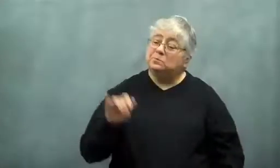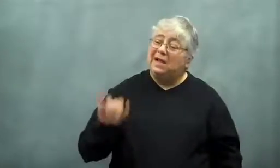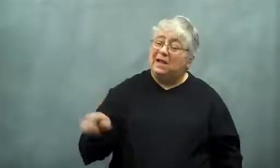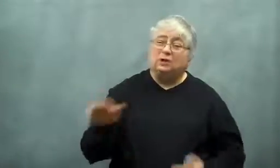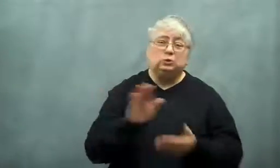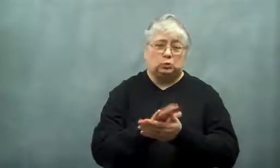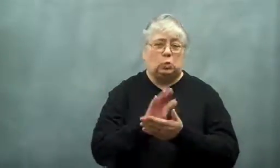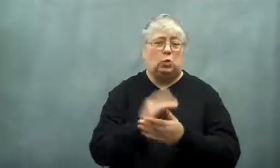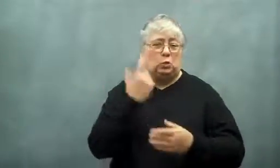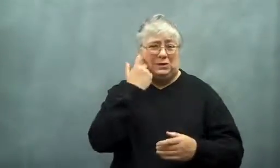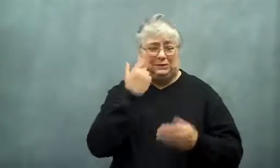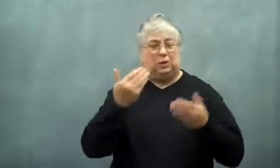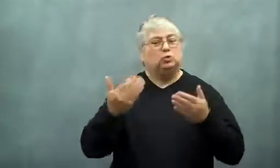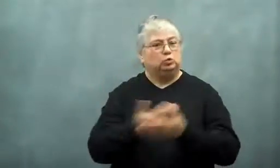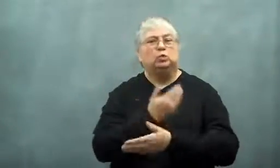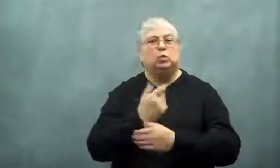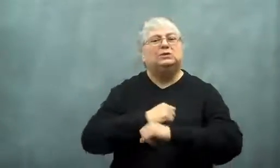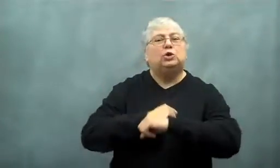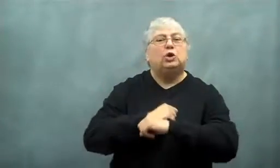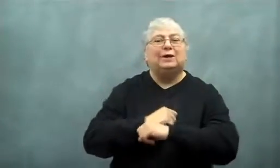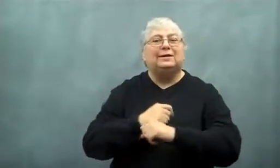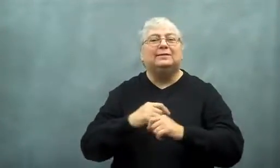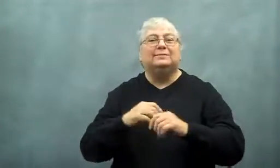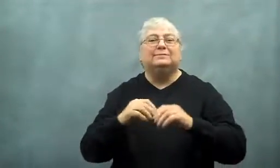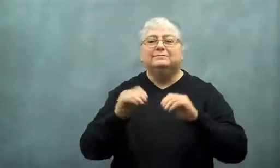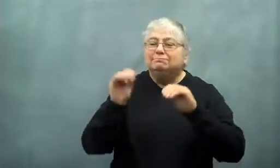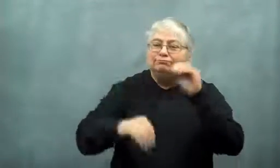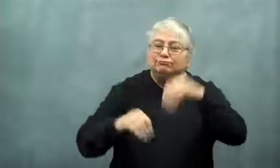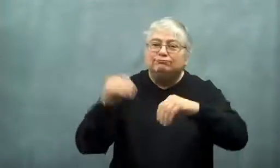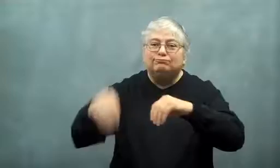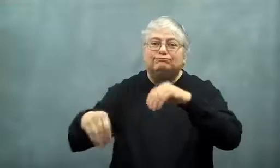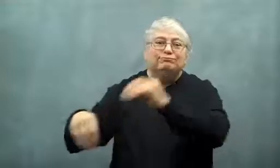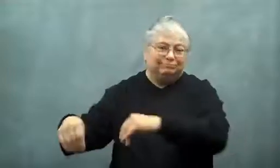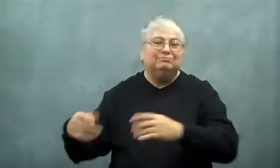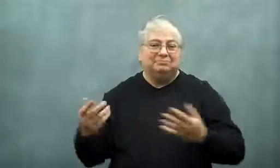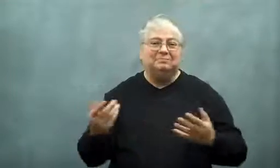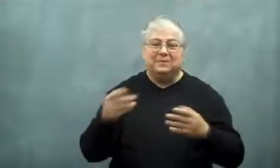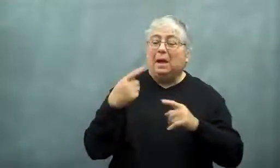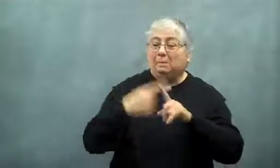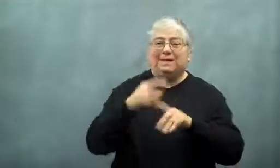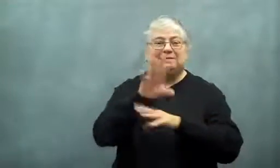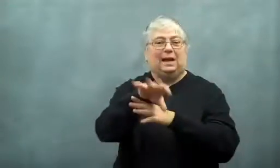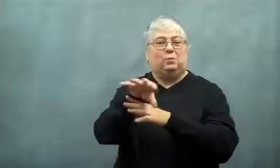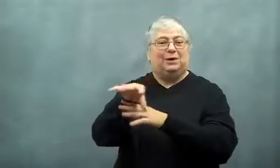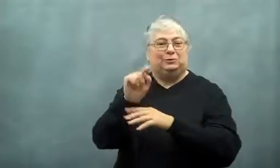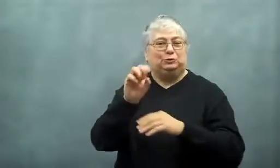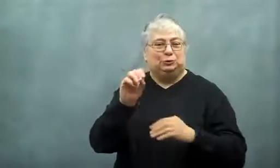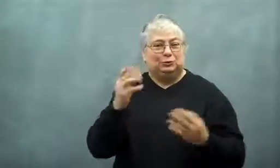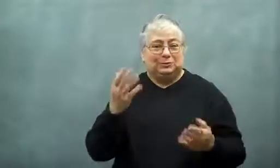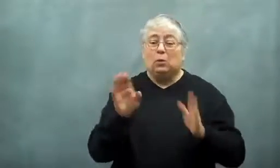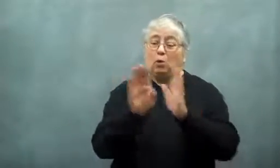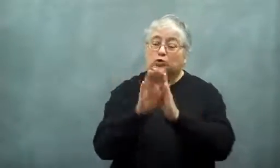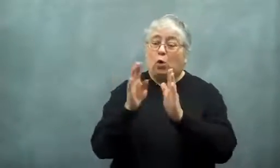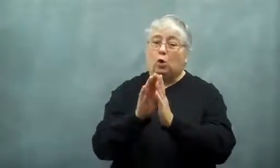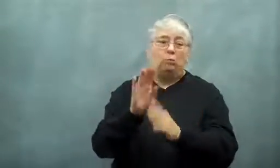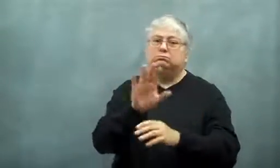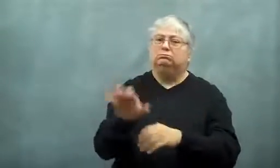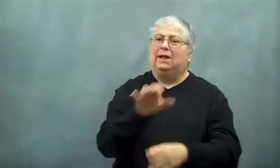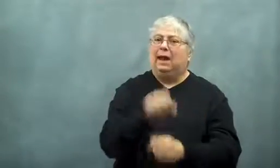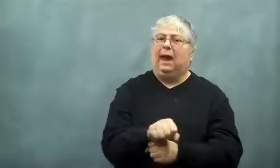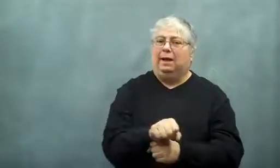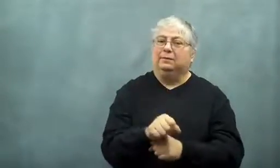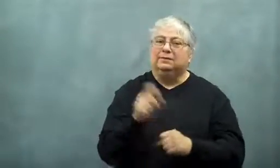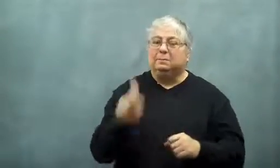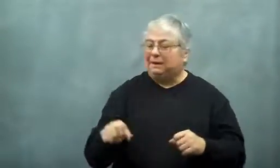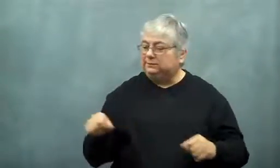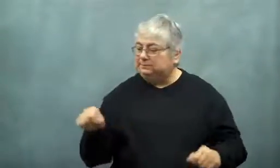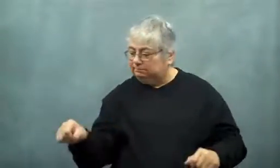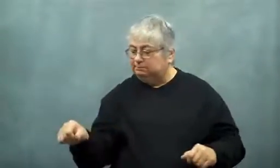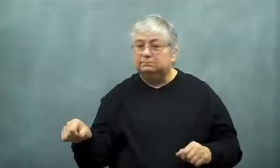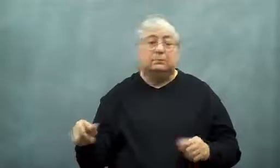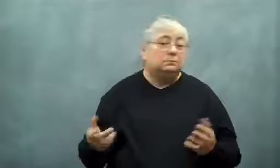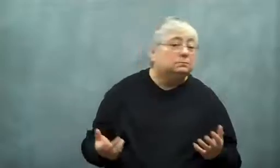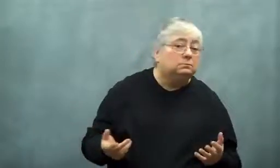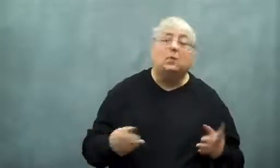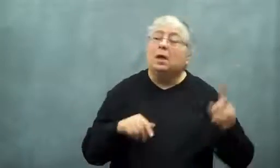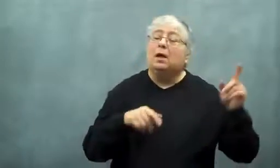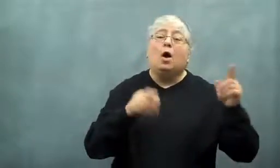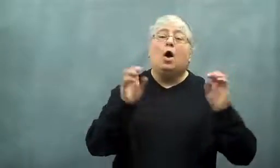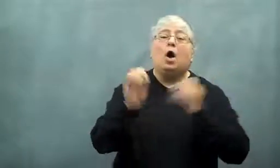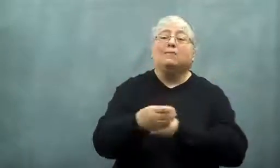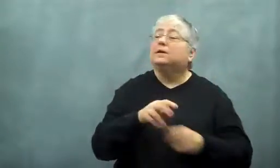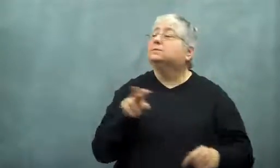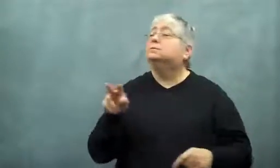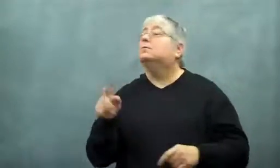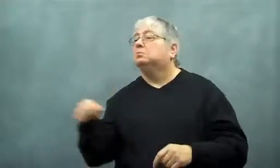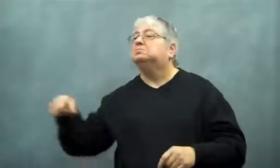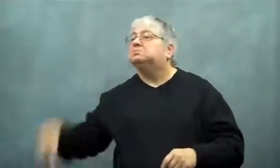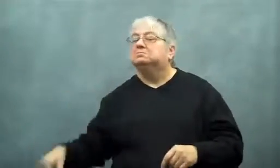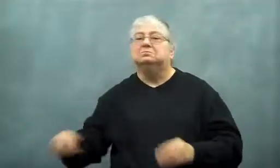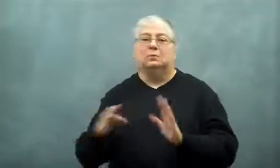The school had a new security system installed recently, along with a camera.